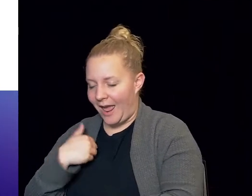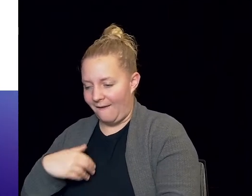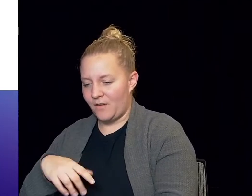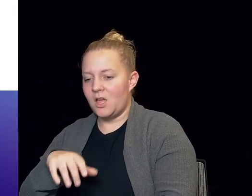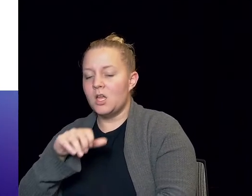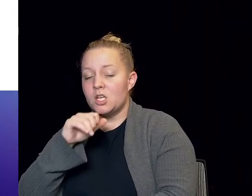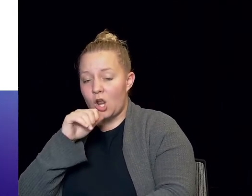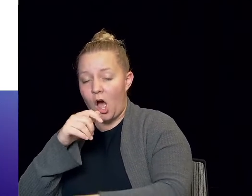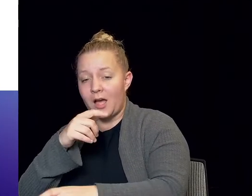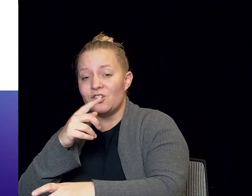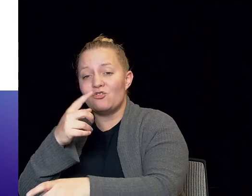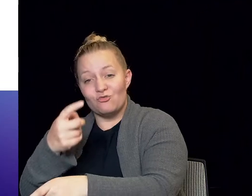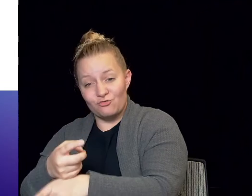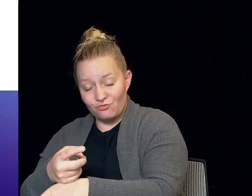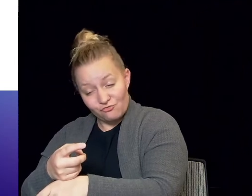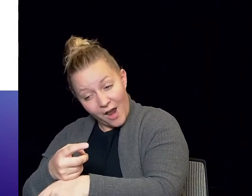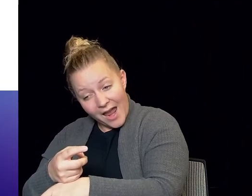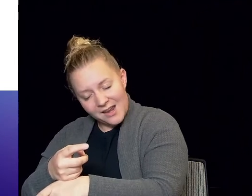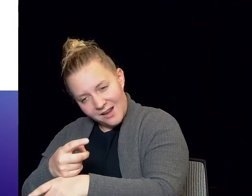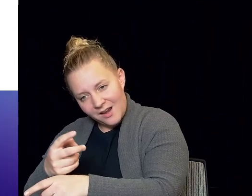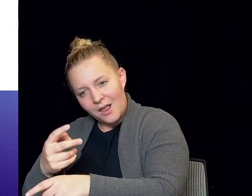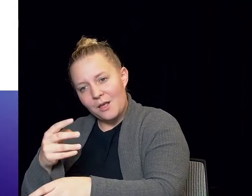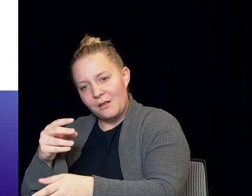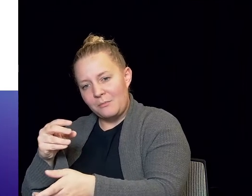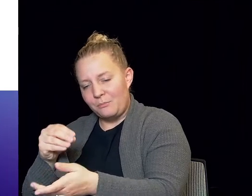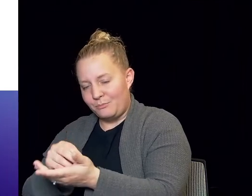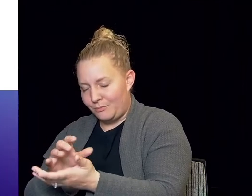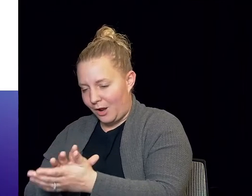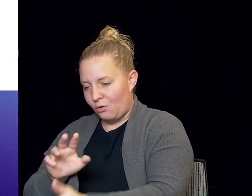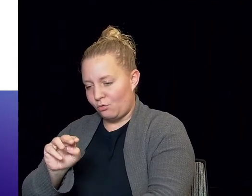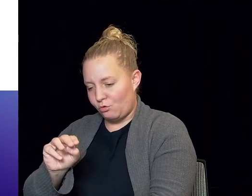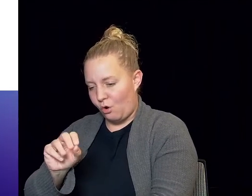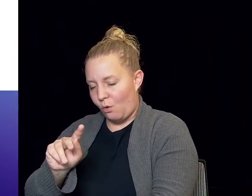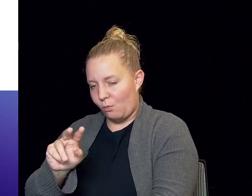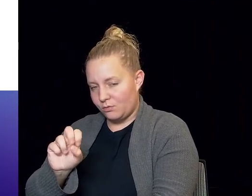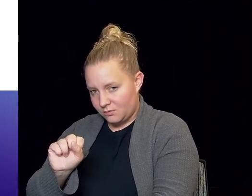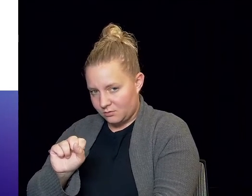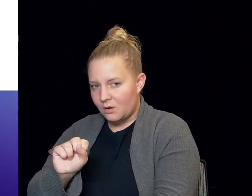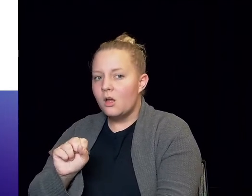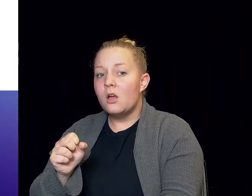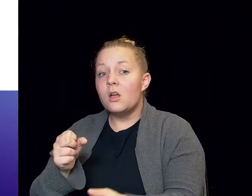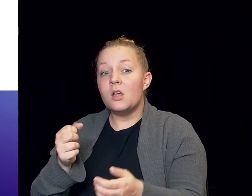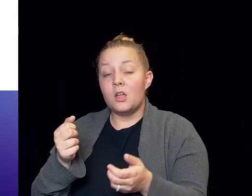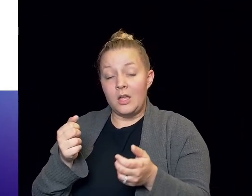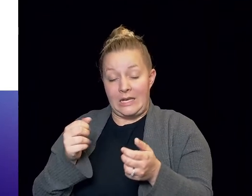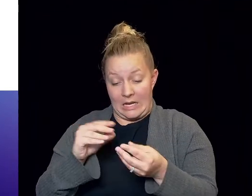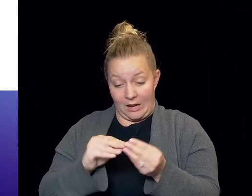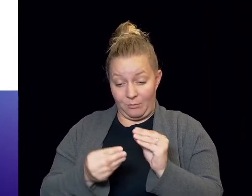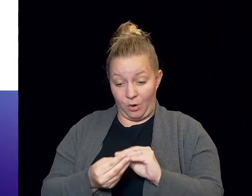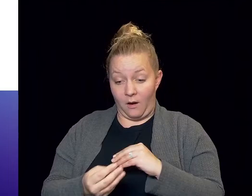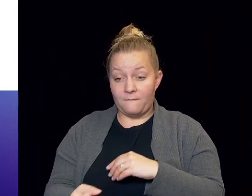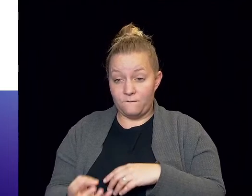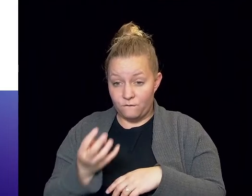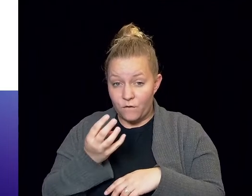work or incorrectly worked notes. Then, for the You Try number four, Mr. Weber he had 18 out of 30